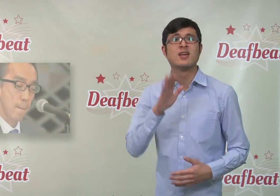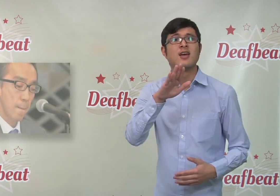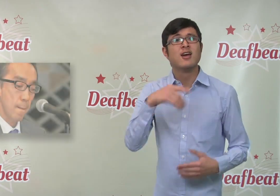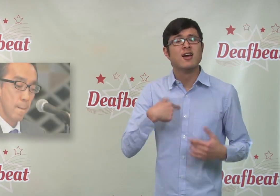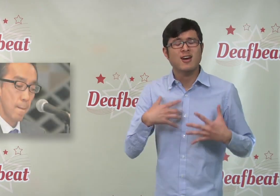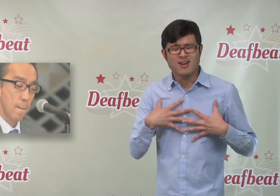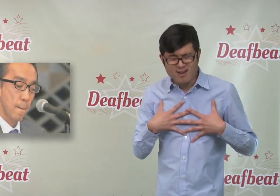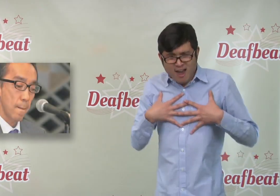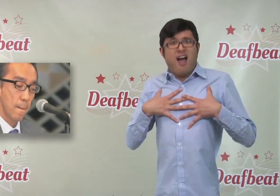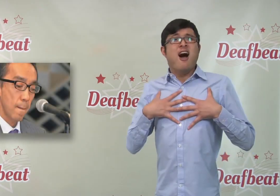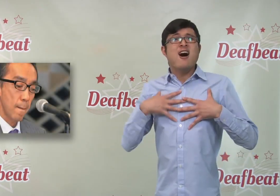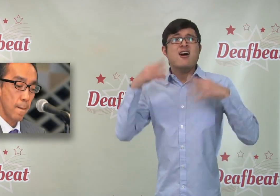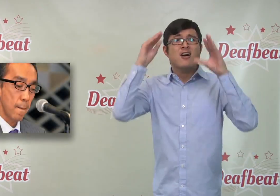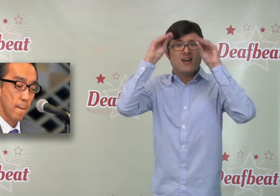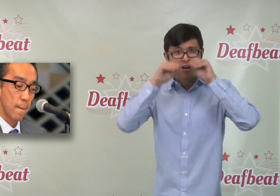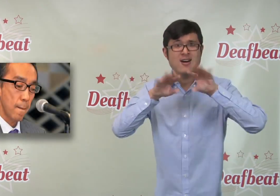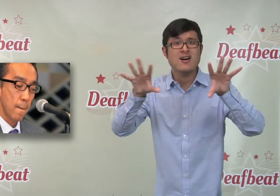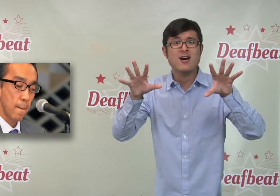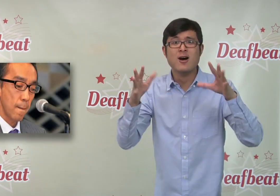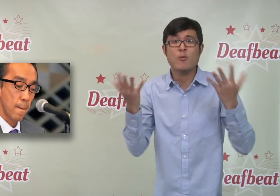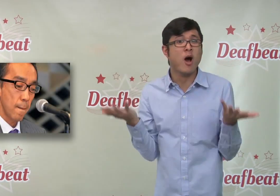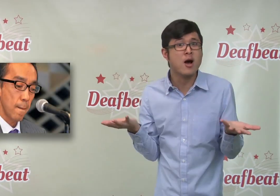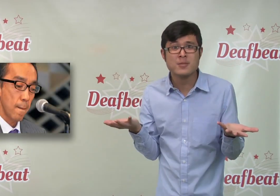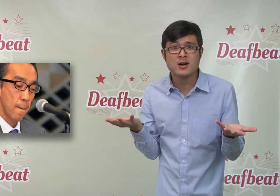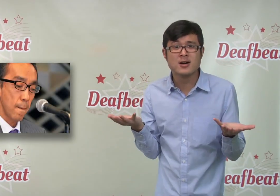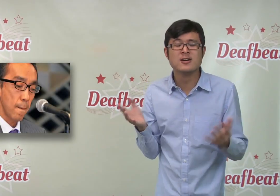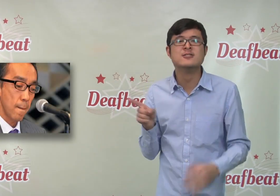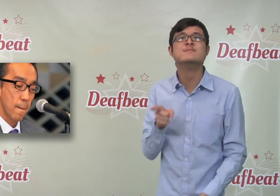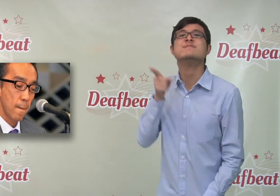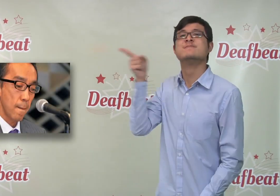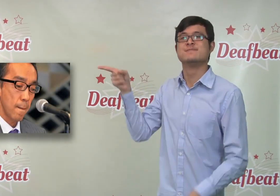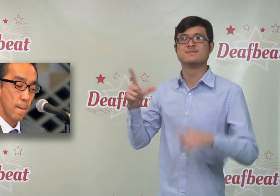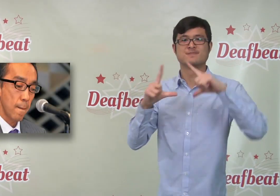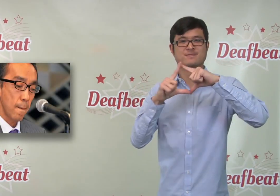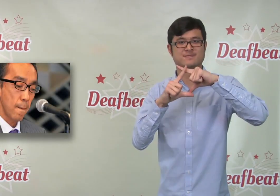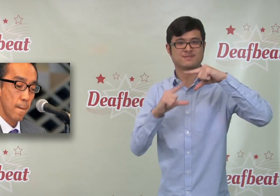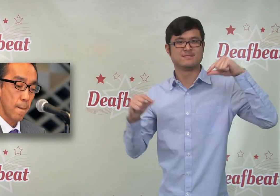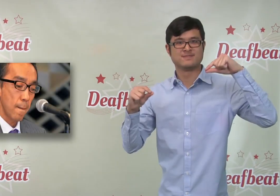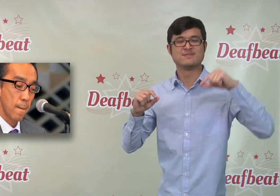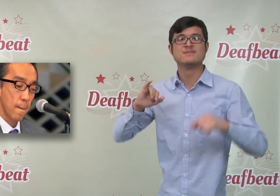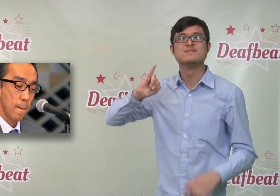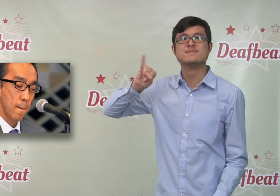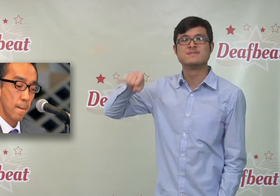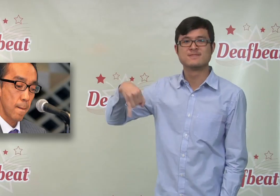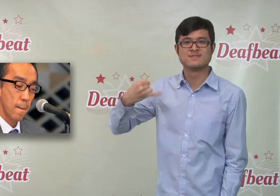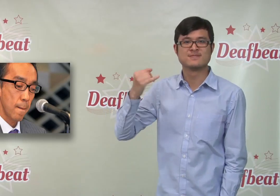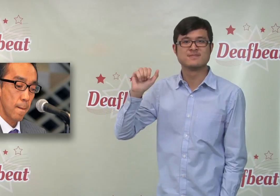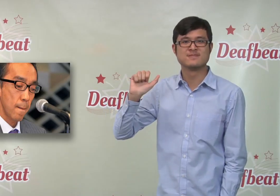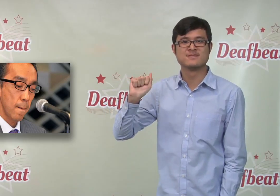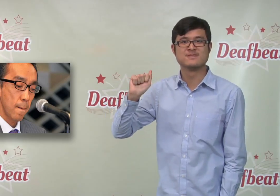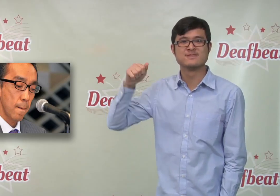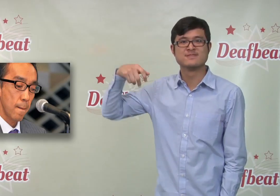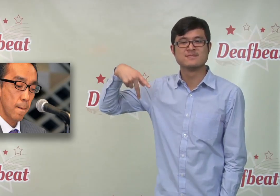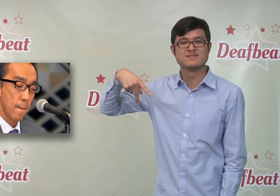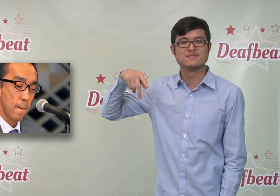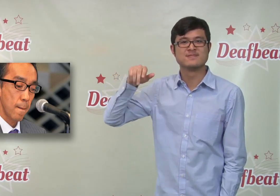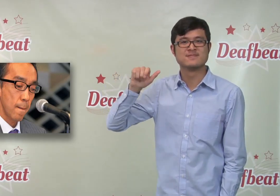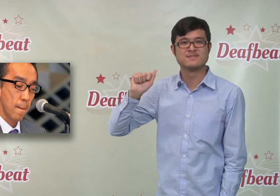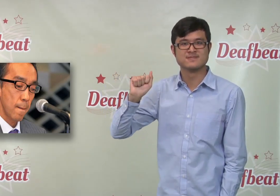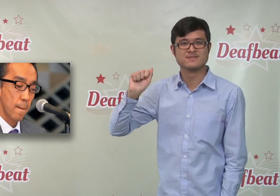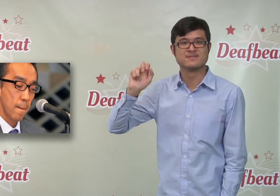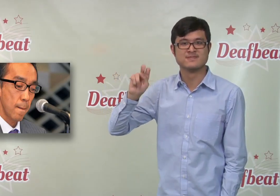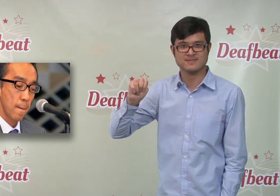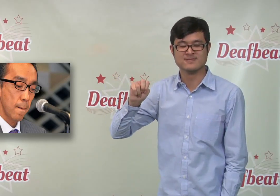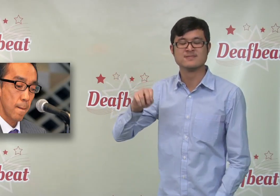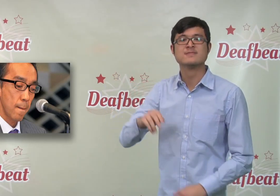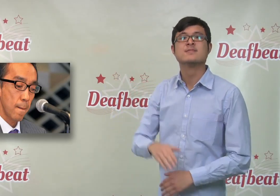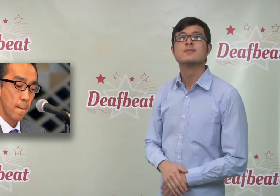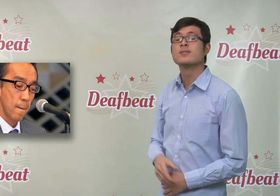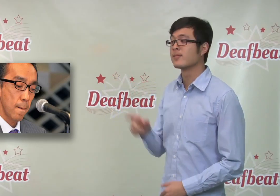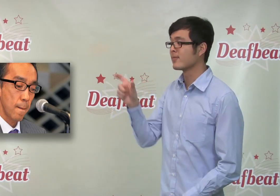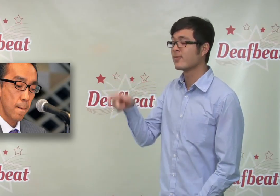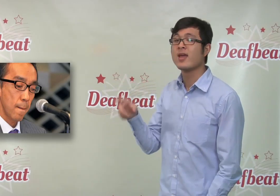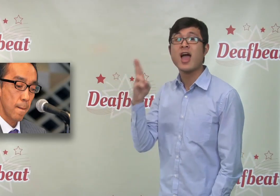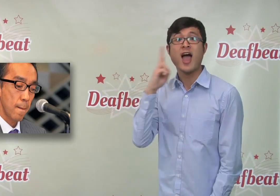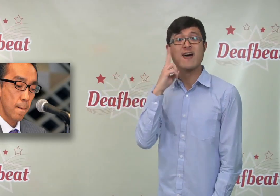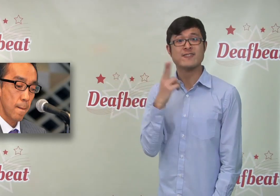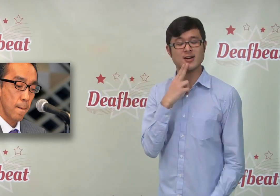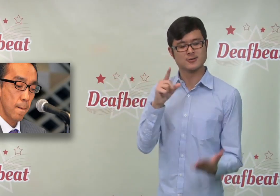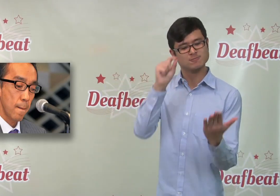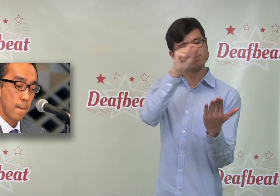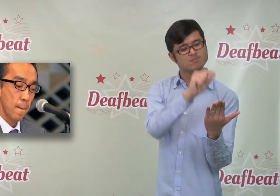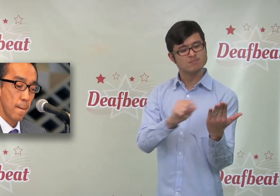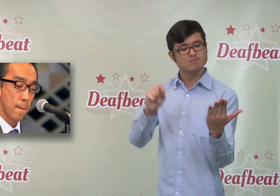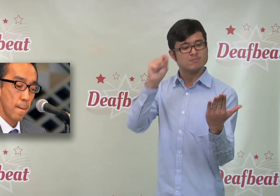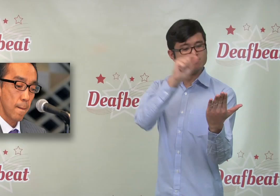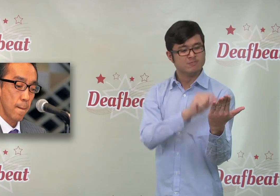Shocking news in Japan. A deaf composer named